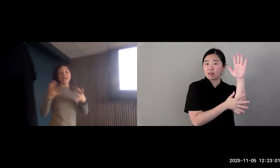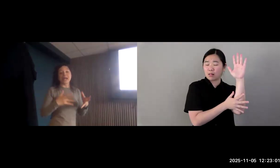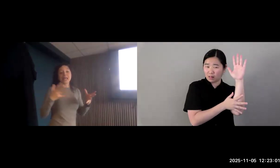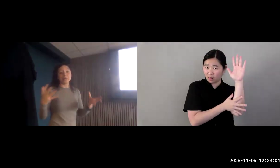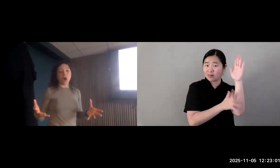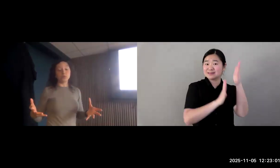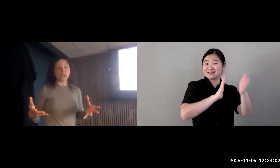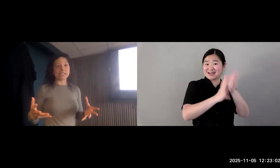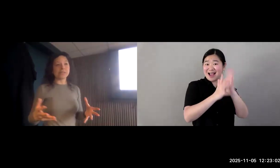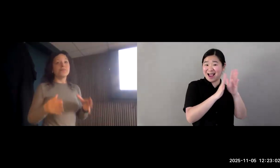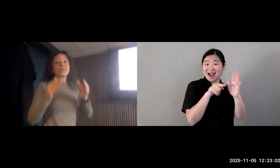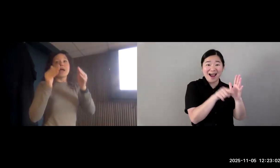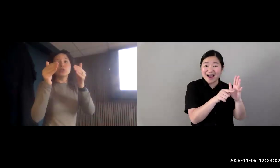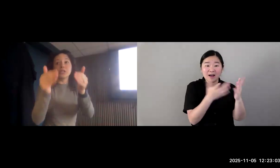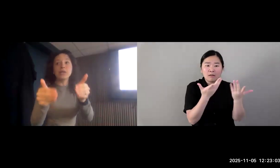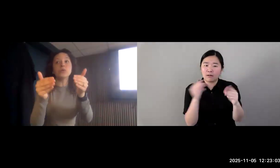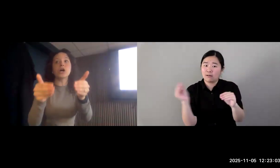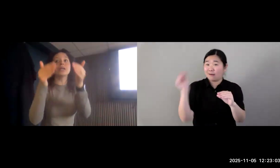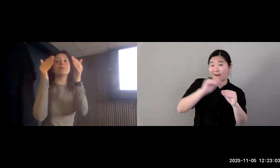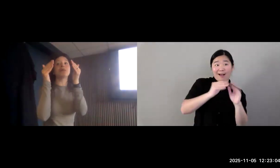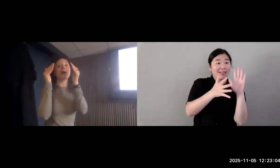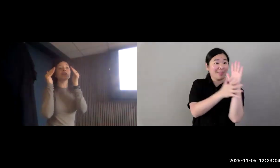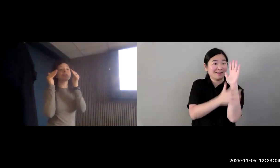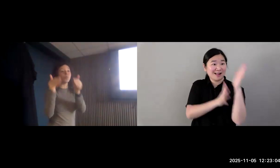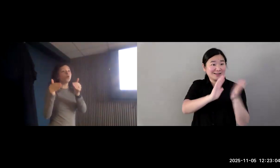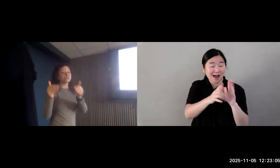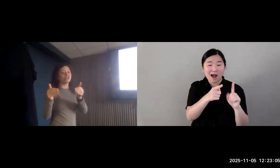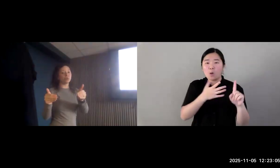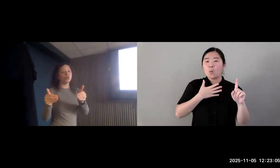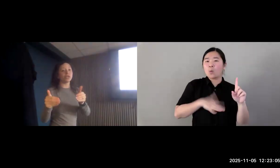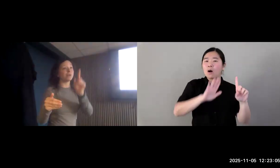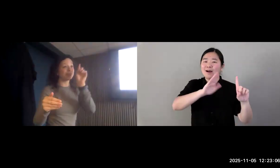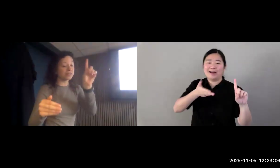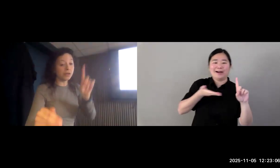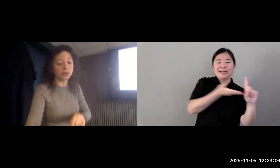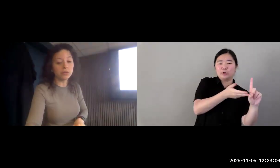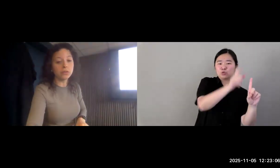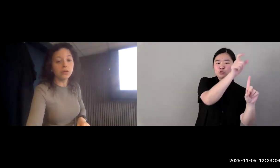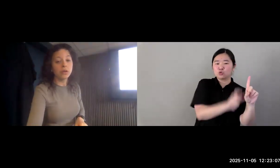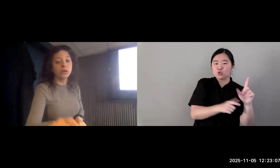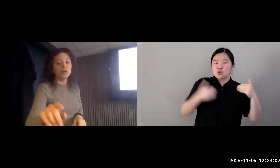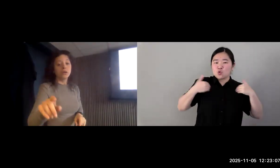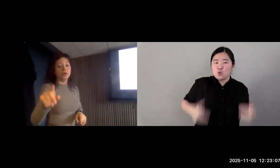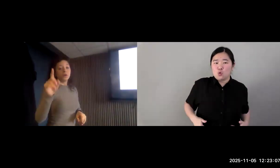inanimate objects. And here we're talking about a small deaf community, but still.